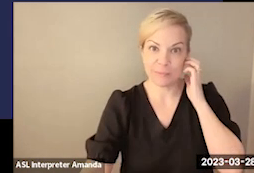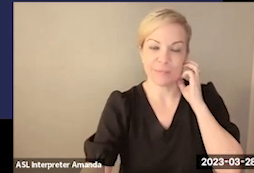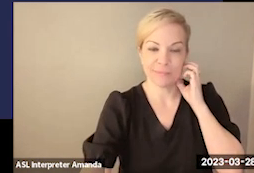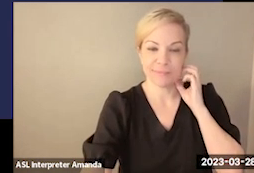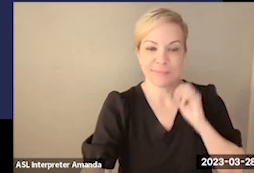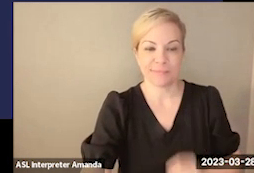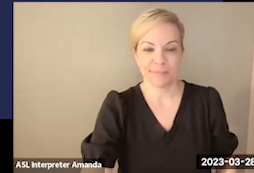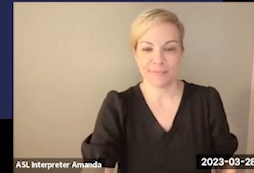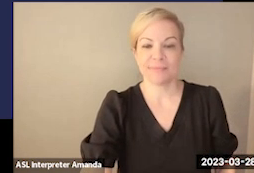Okay.